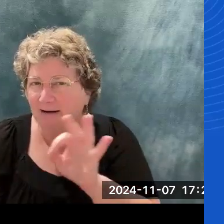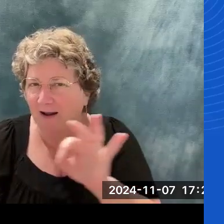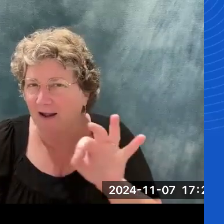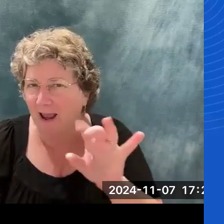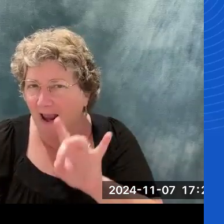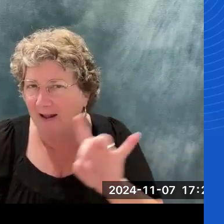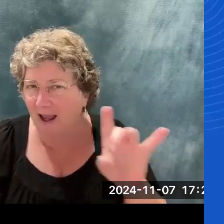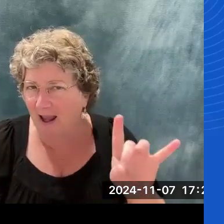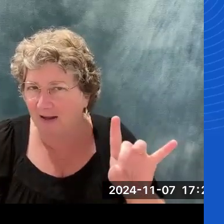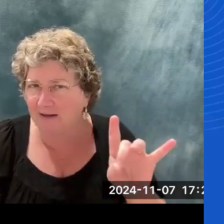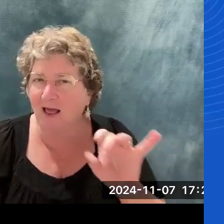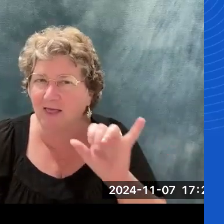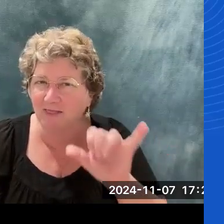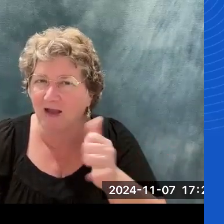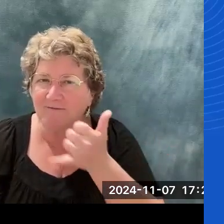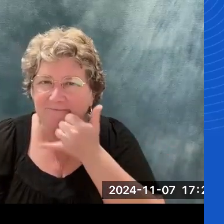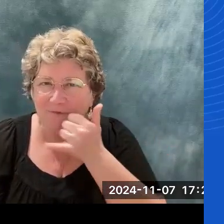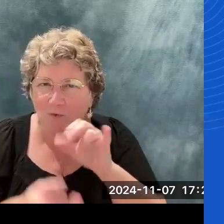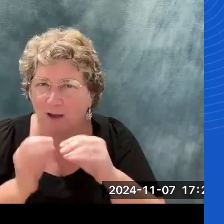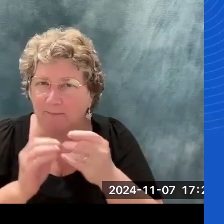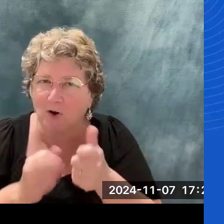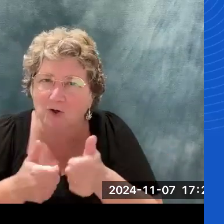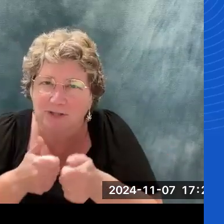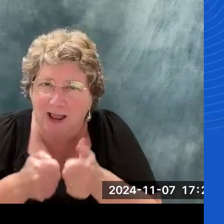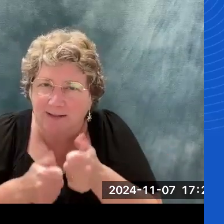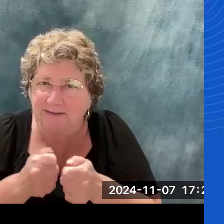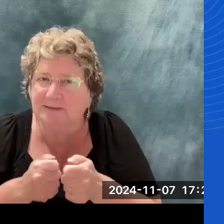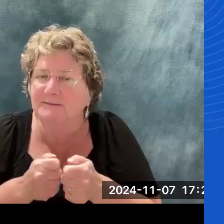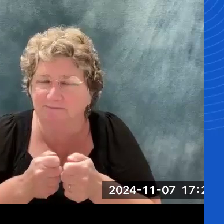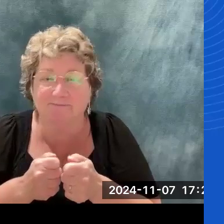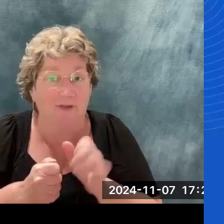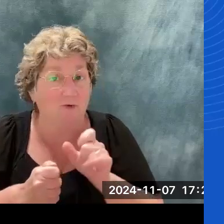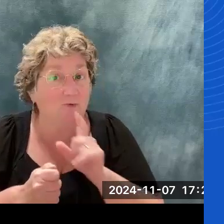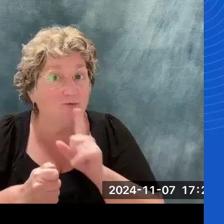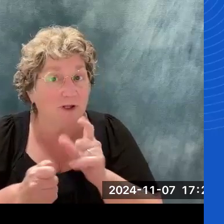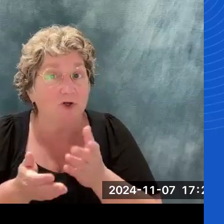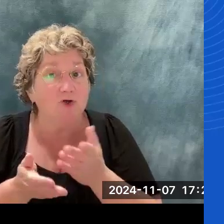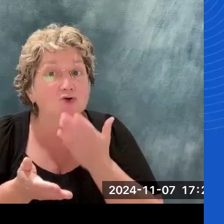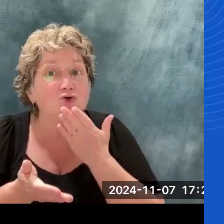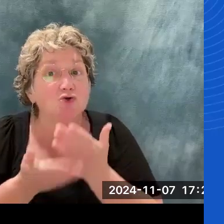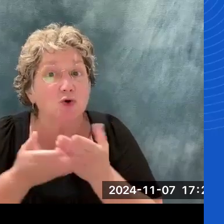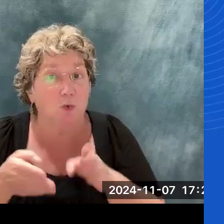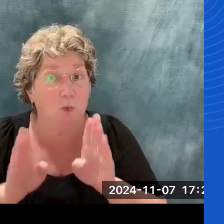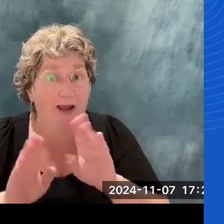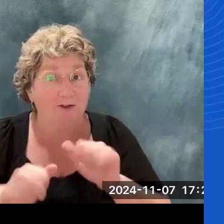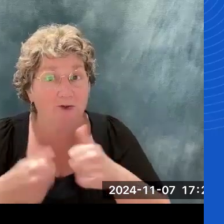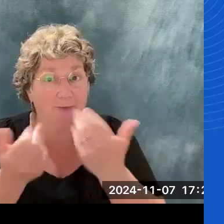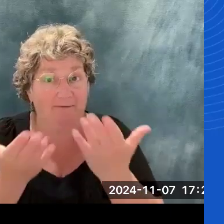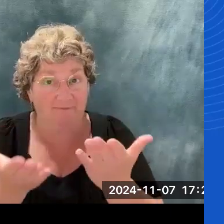Those are all really good ways to provide that support and resource. We also want to make sure that even if there's